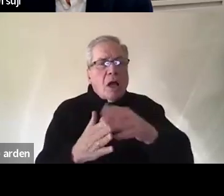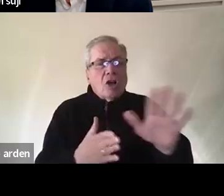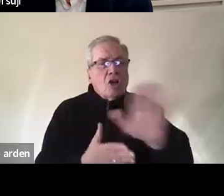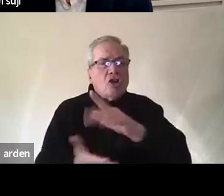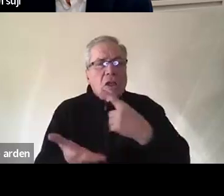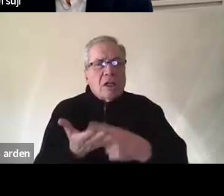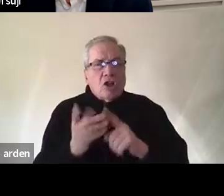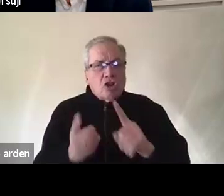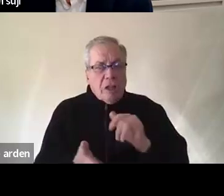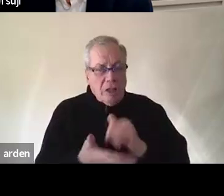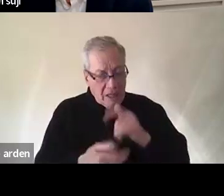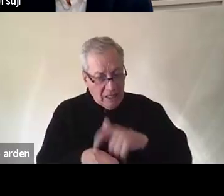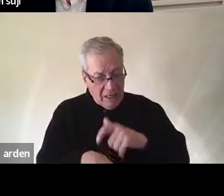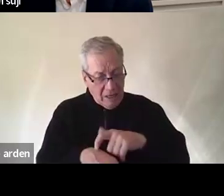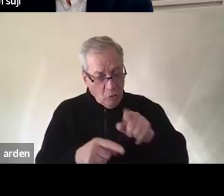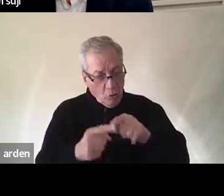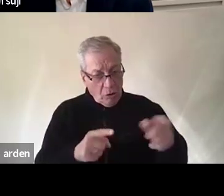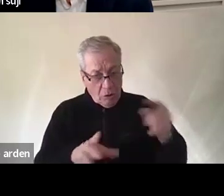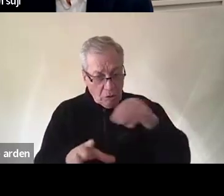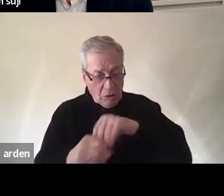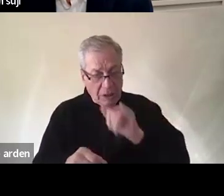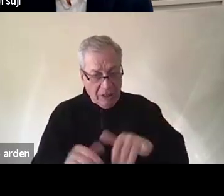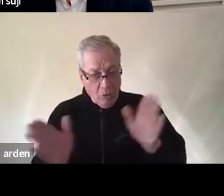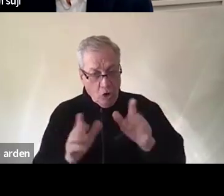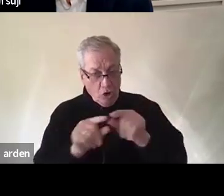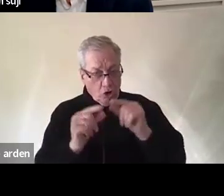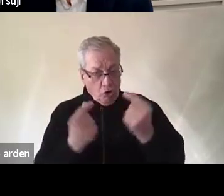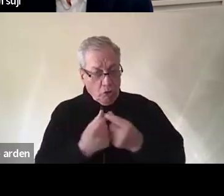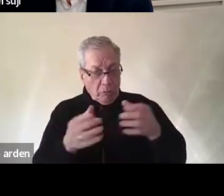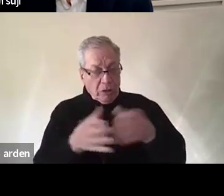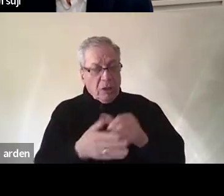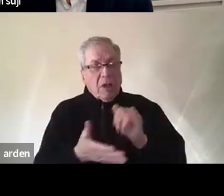During that time when you're in the small group session make sure